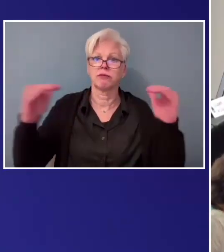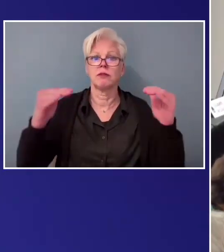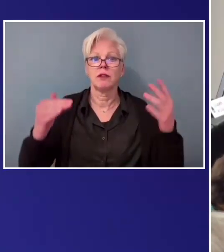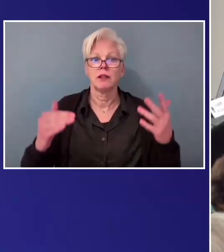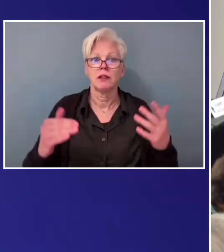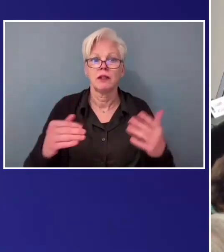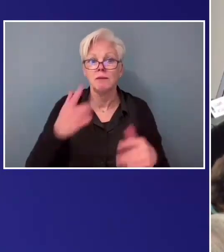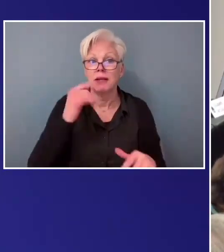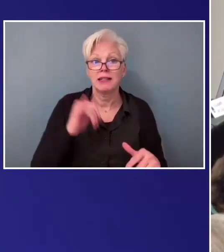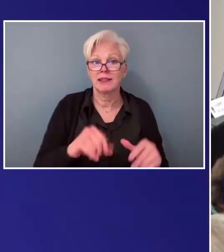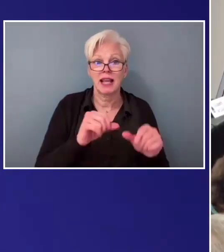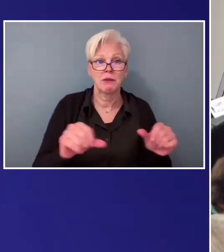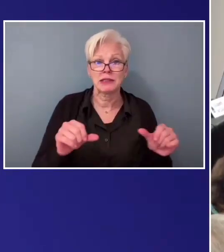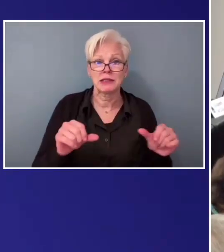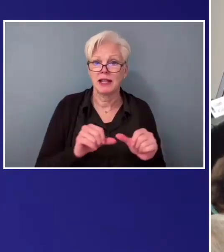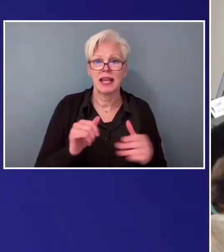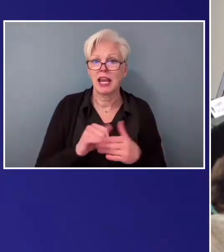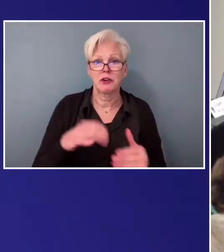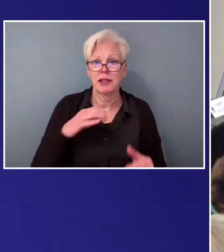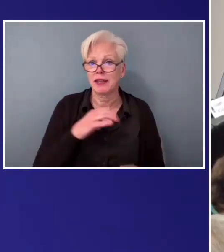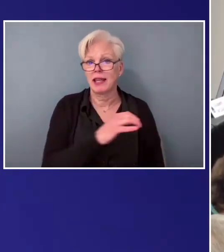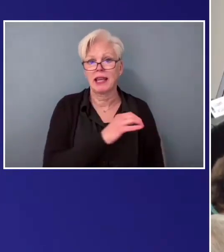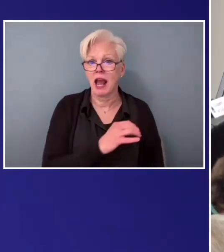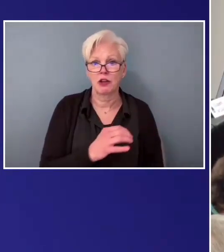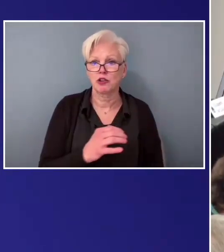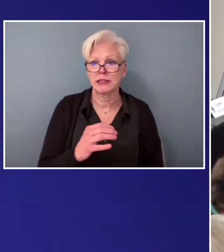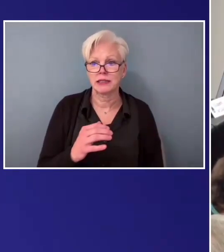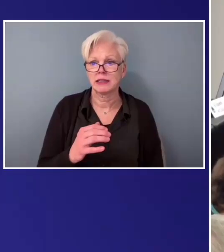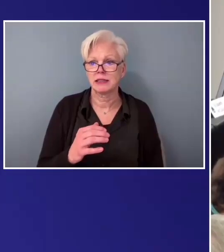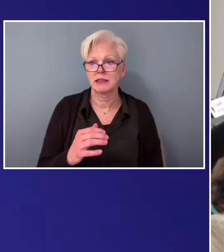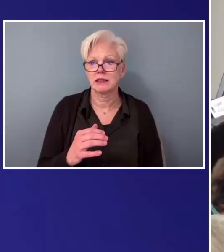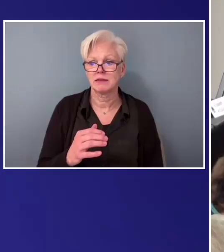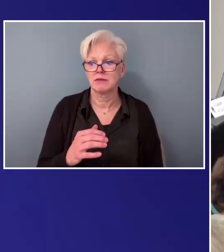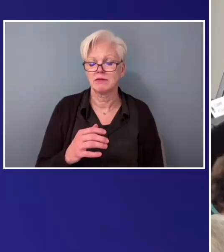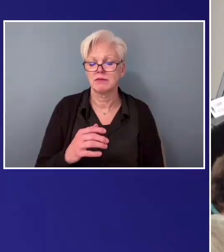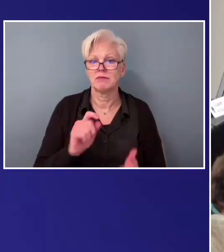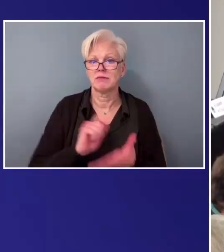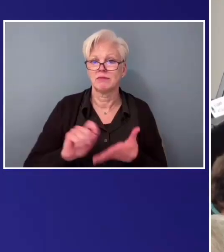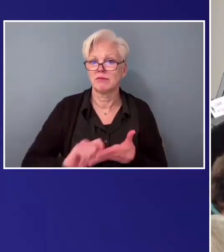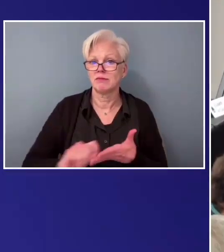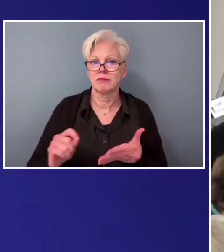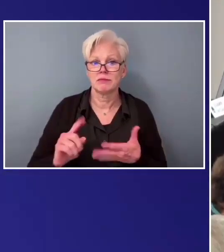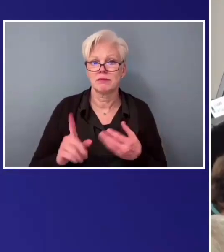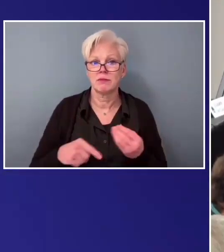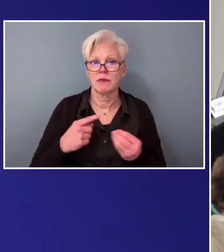not the area that Congress actually, you know drafted in OB3?